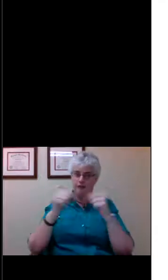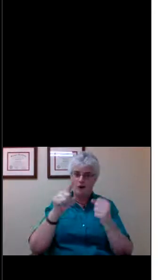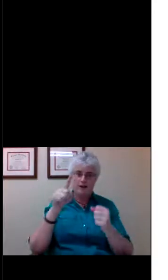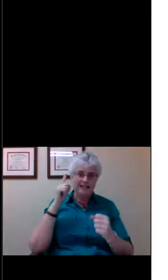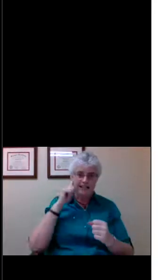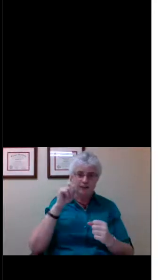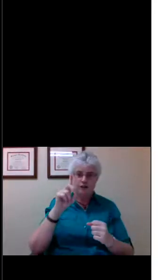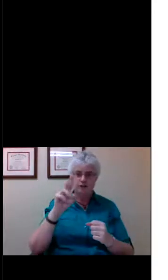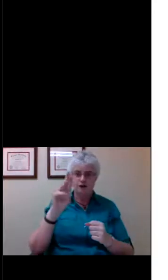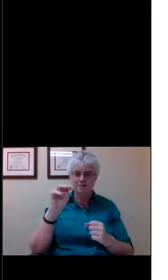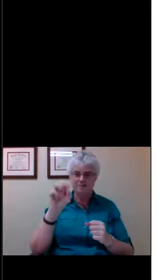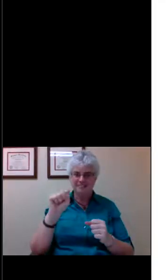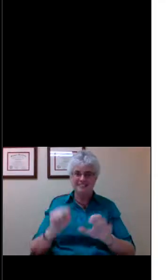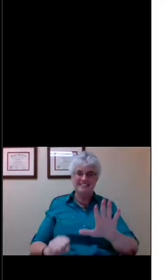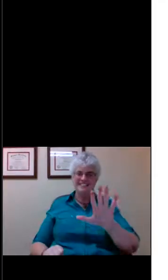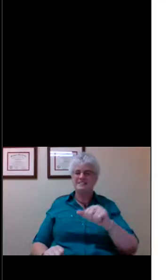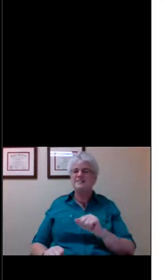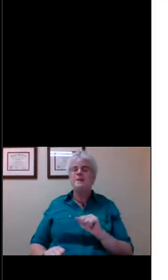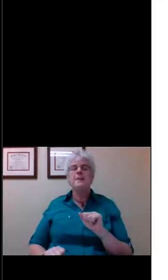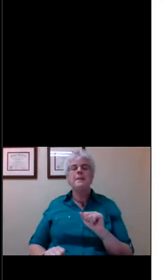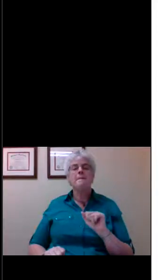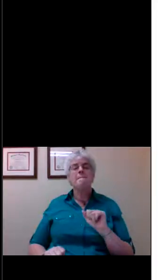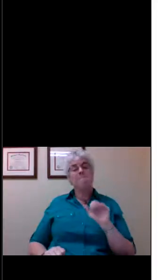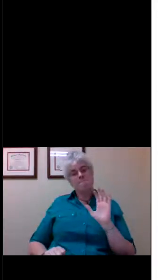I'm sorry, I don't want to break anybody's eardrum. So I'm gonna mute